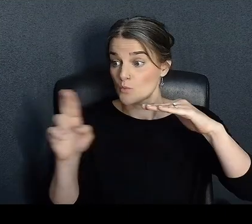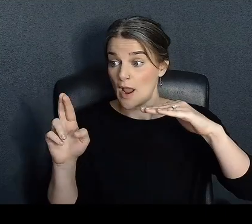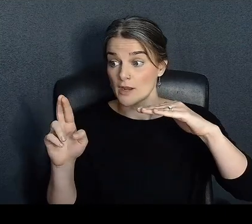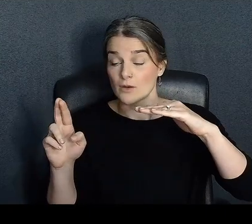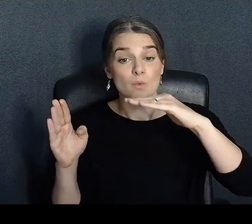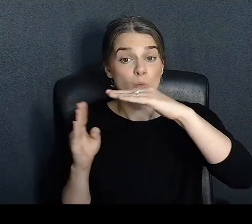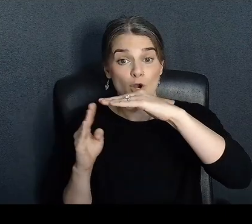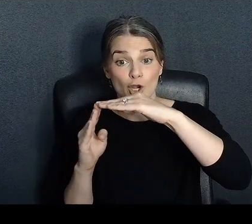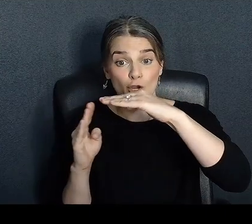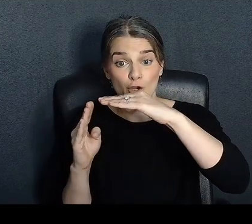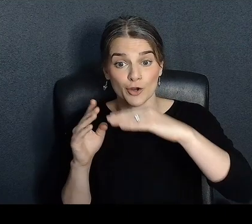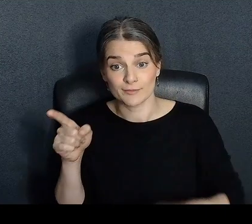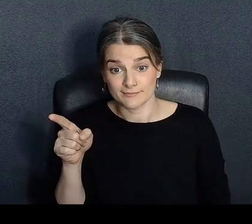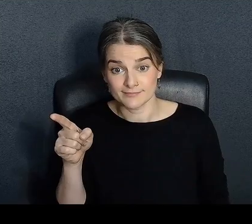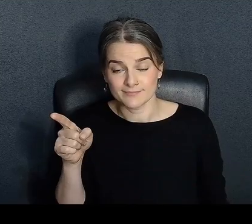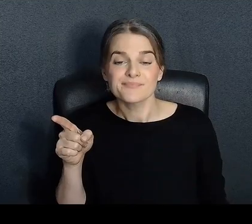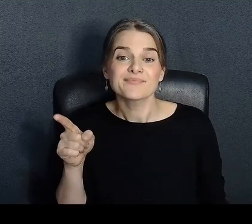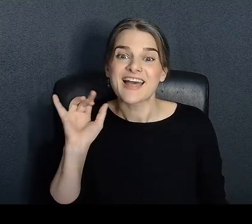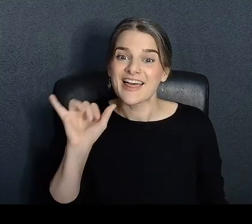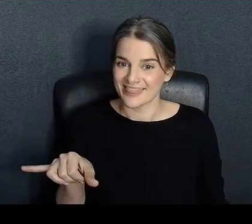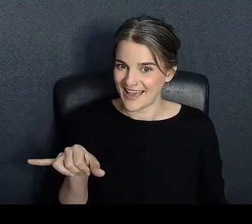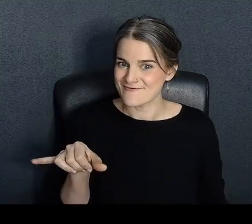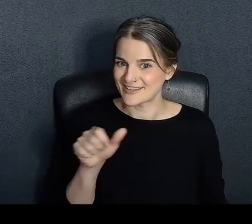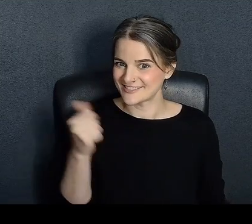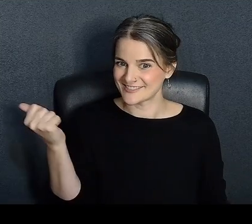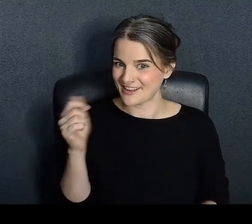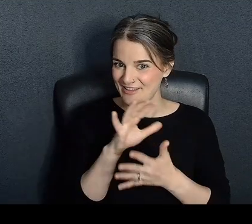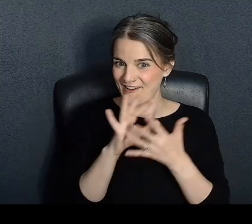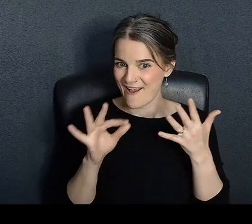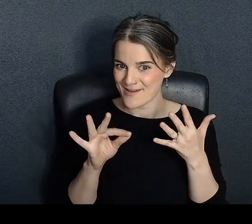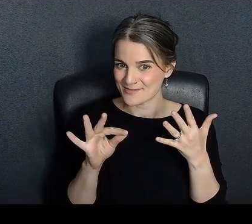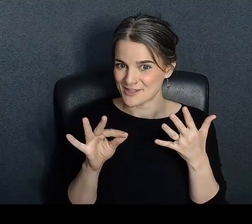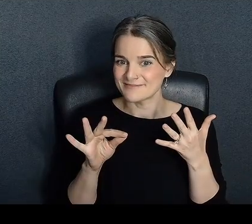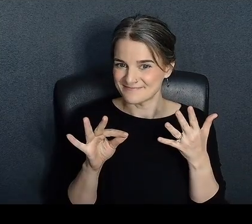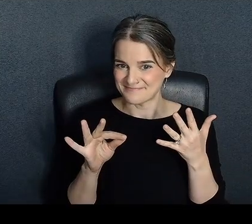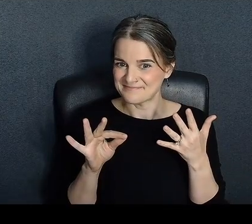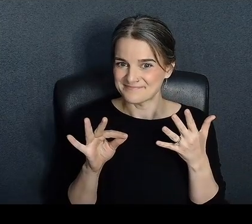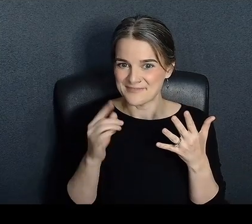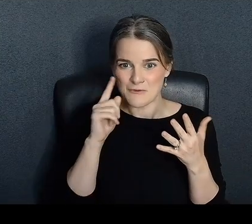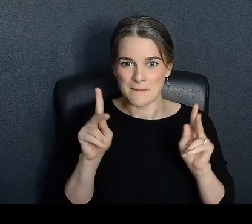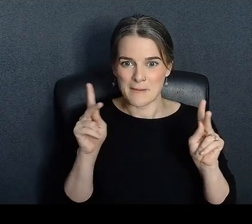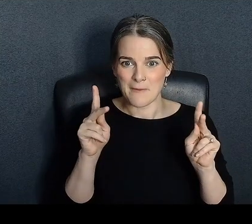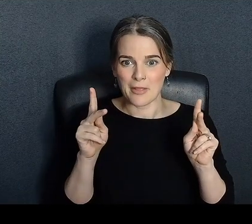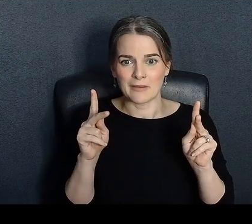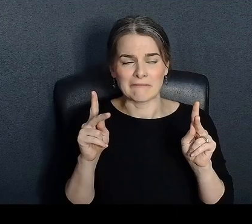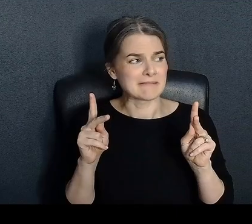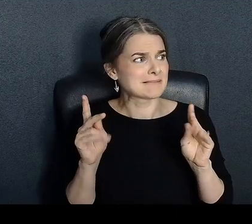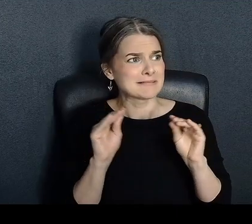This one is another option for folks that don't have internet at their house.